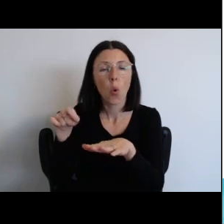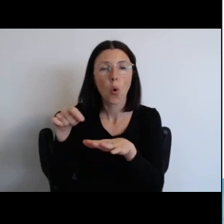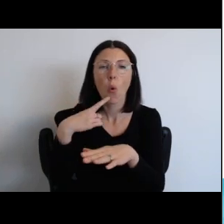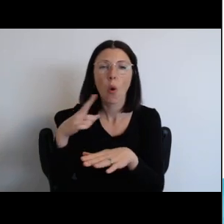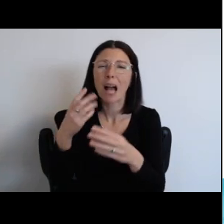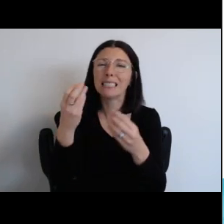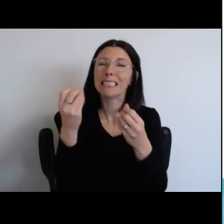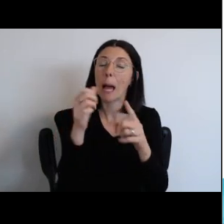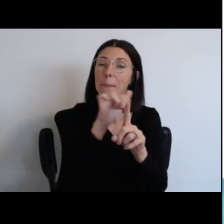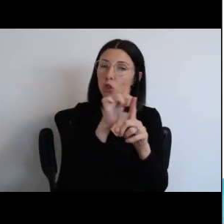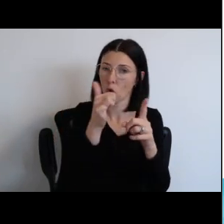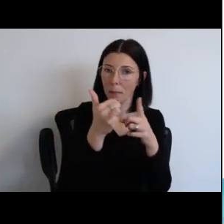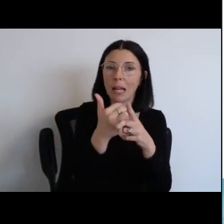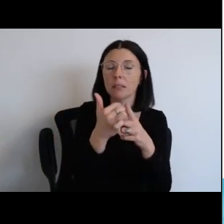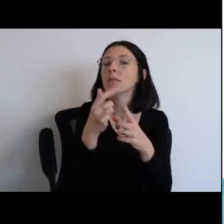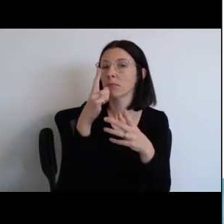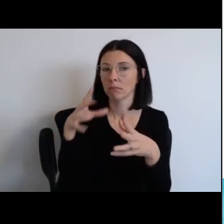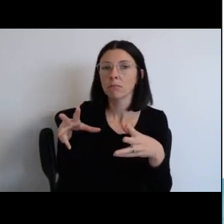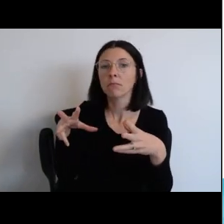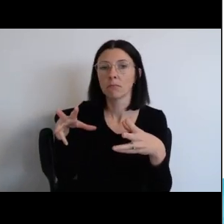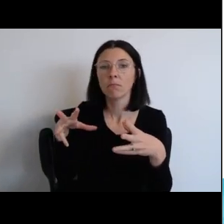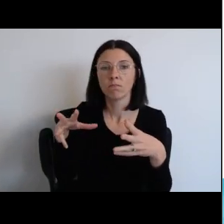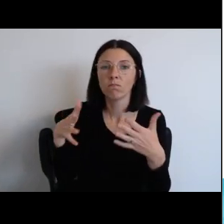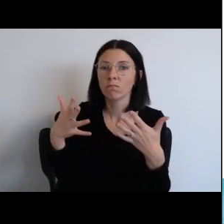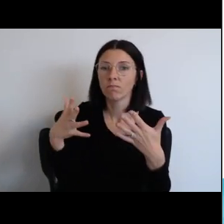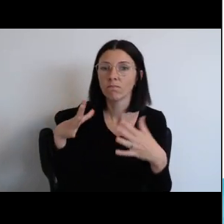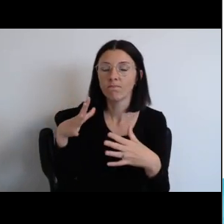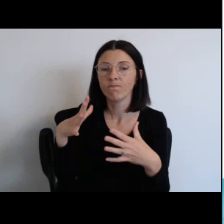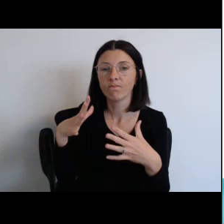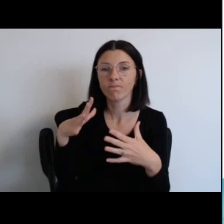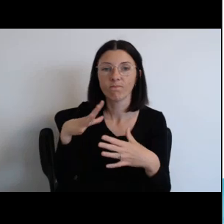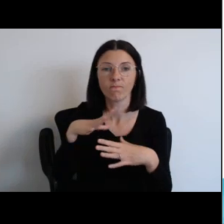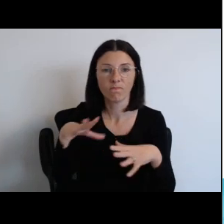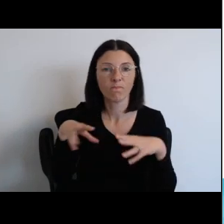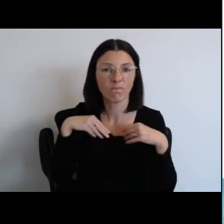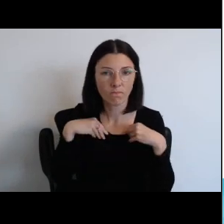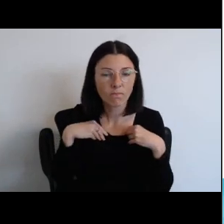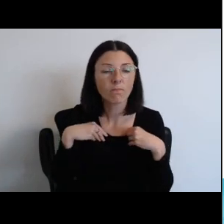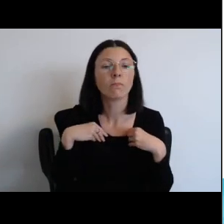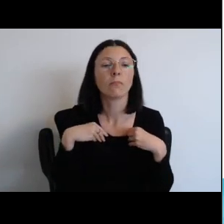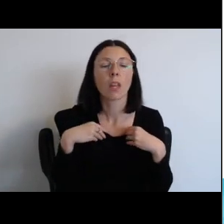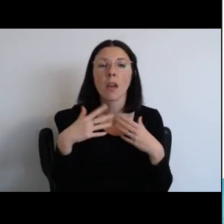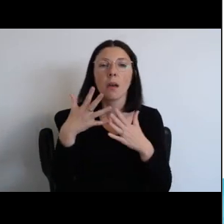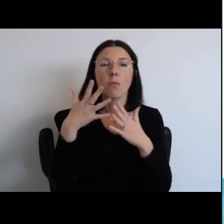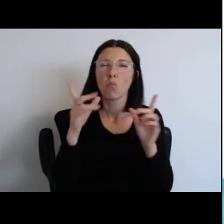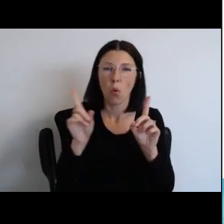slide I've set out um the circumstances and they're basically if someone didn't properly